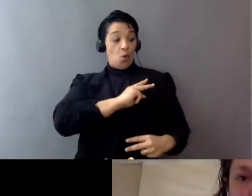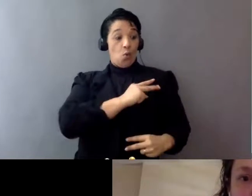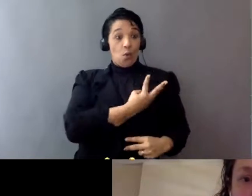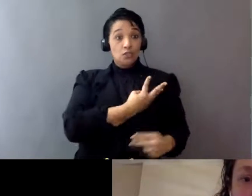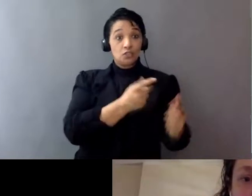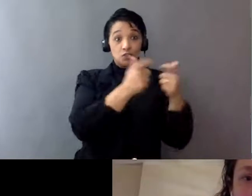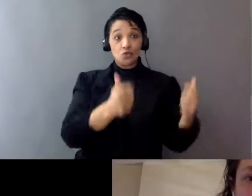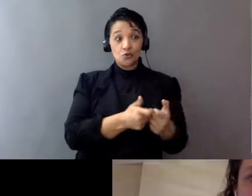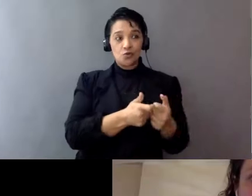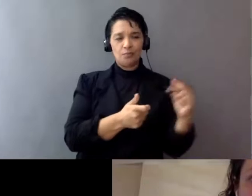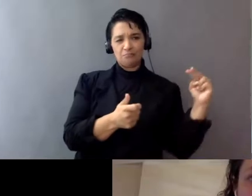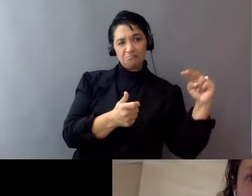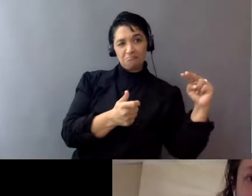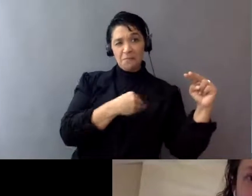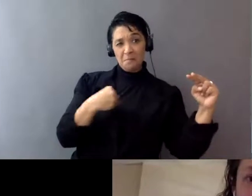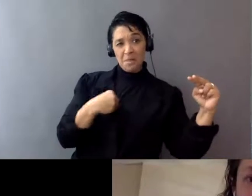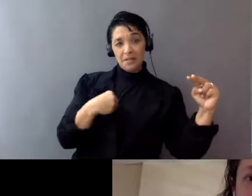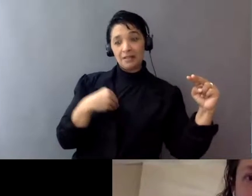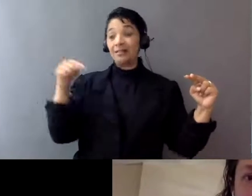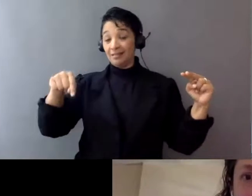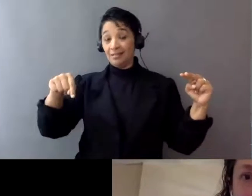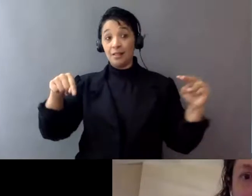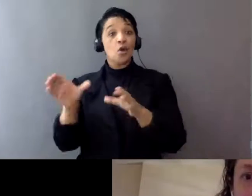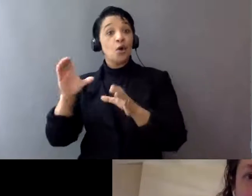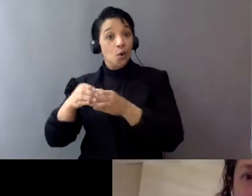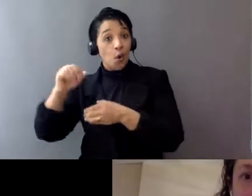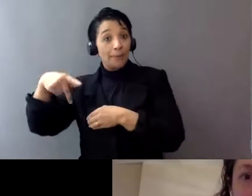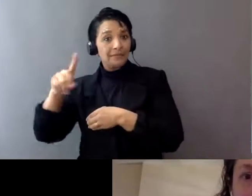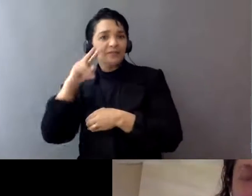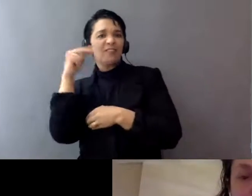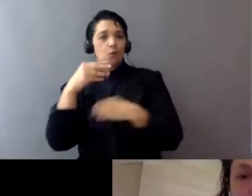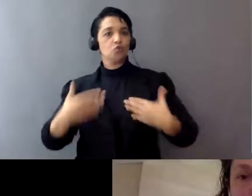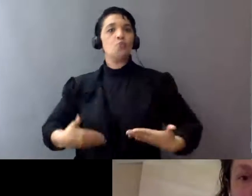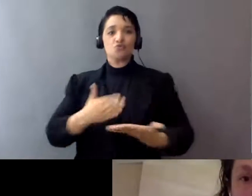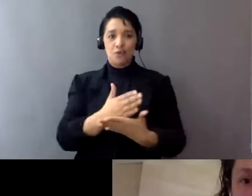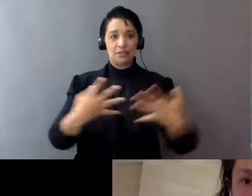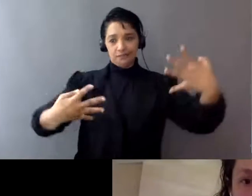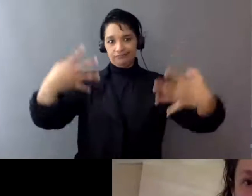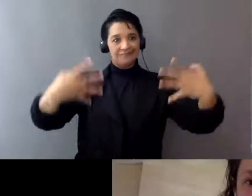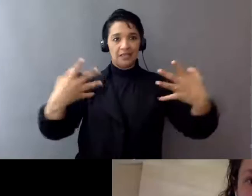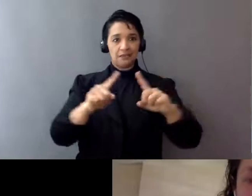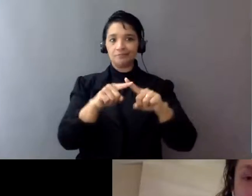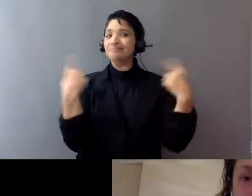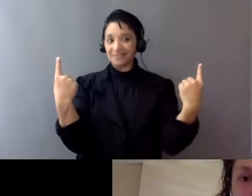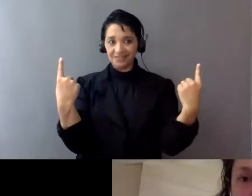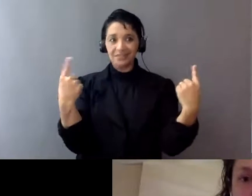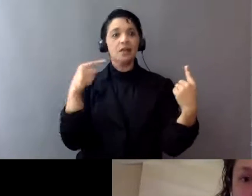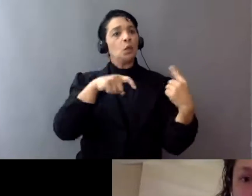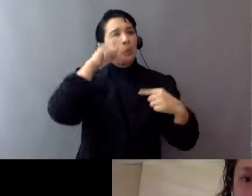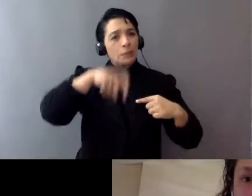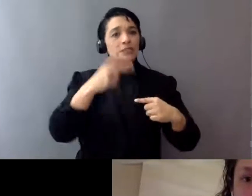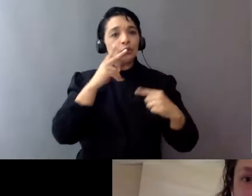We need to find ways to connect and compare this type and to make frameworks that everyone